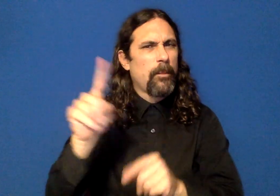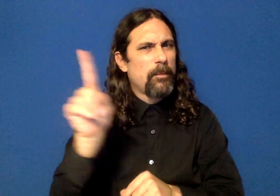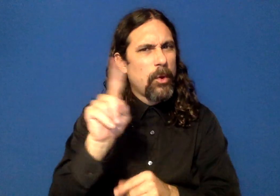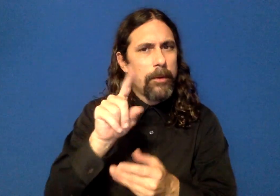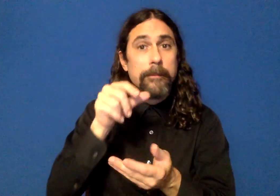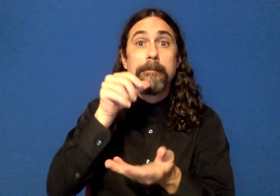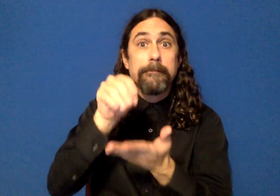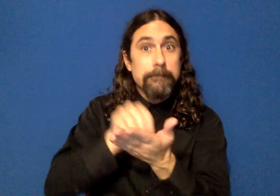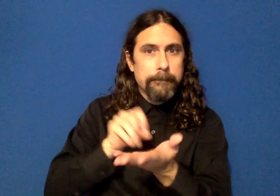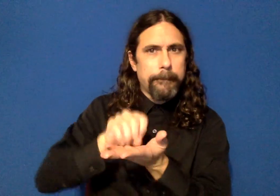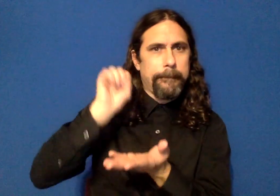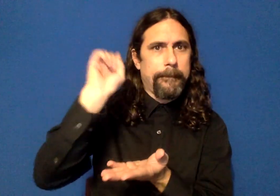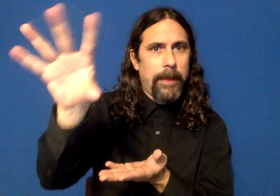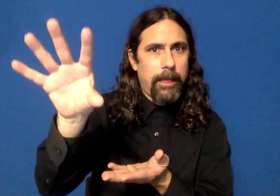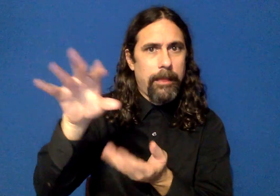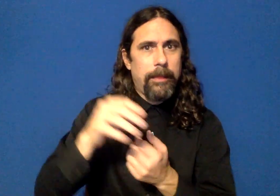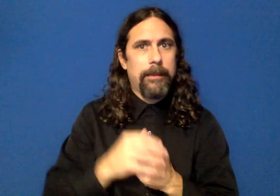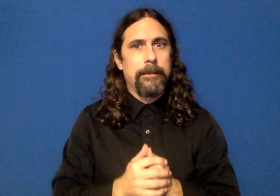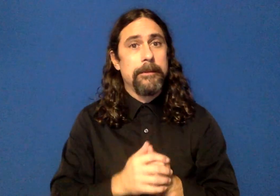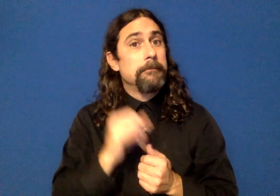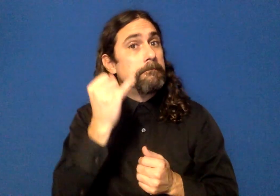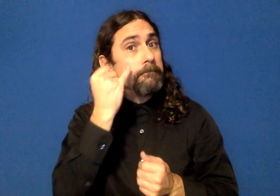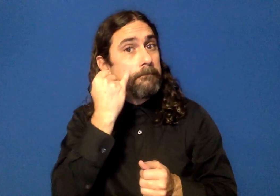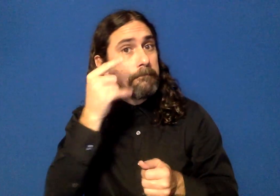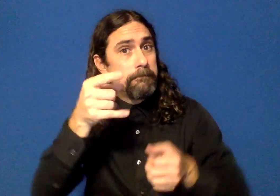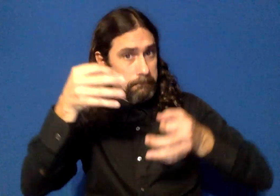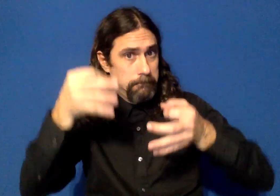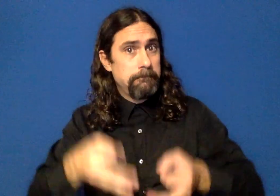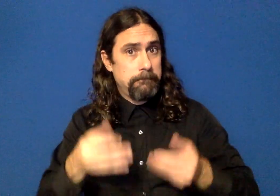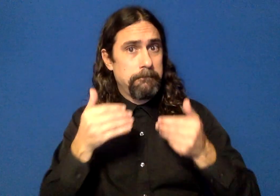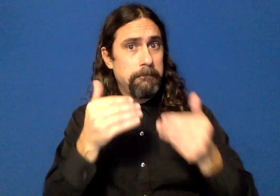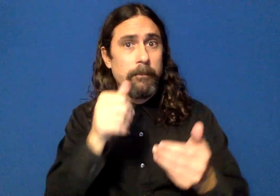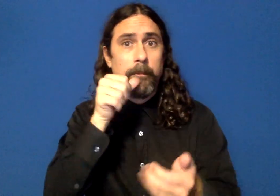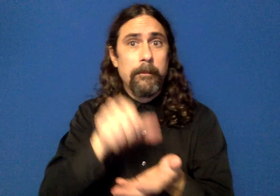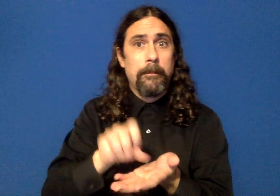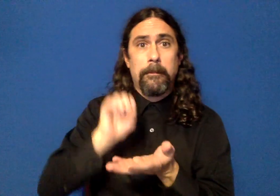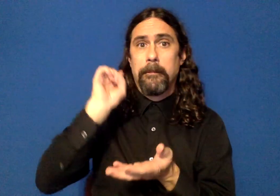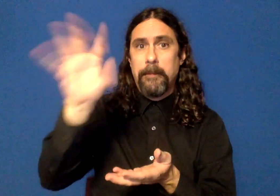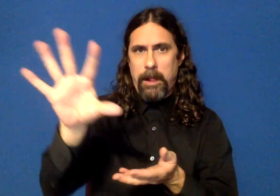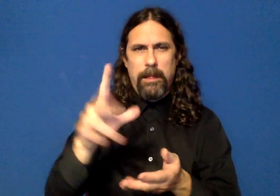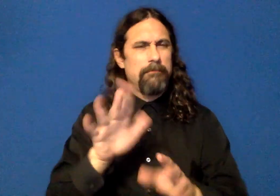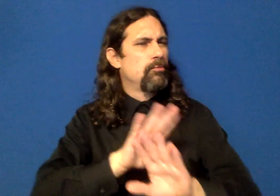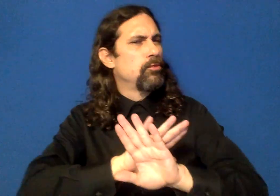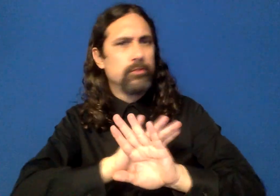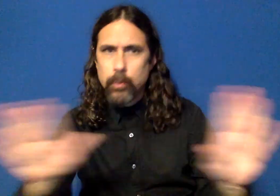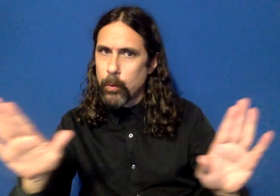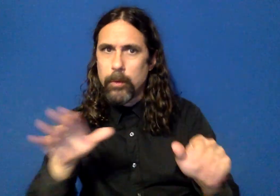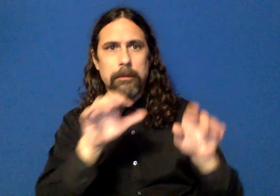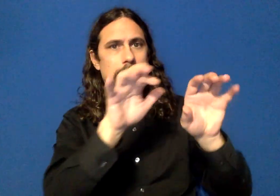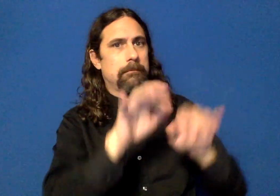and where to mail completed applications. If you decide to submit a paper application,